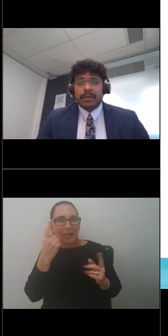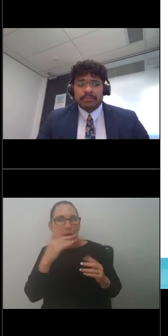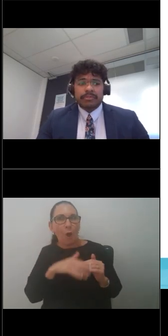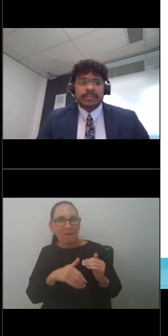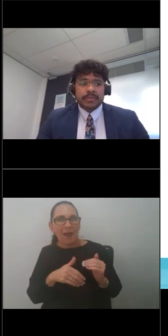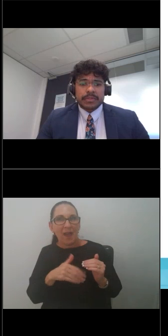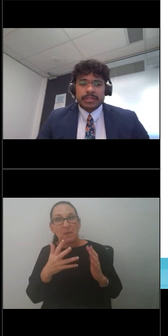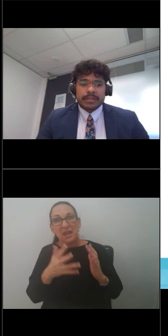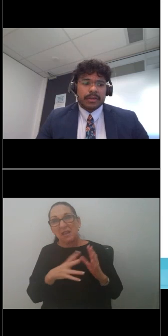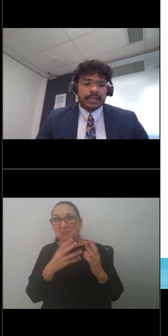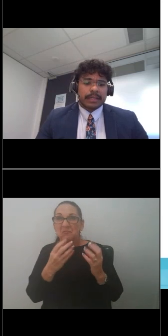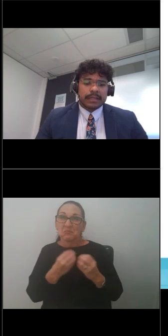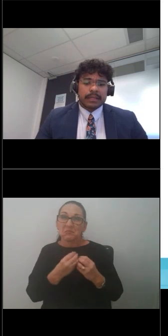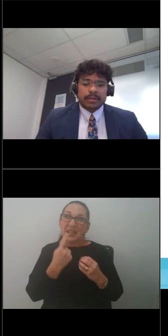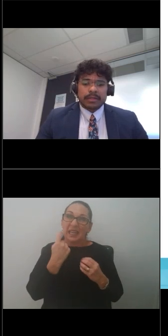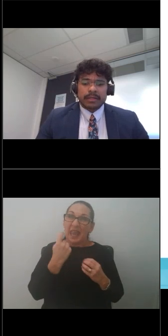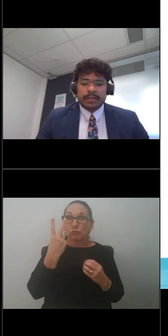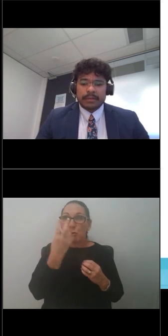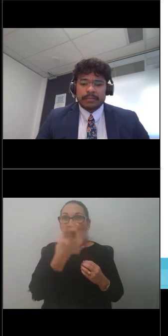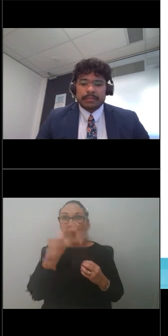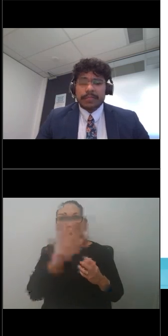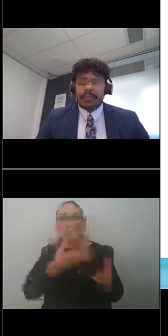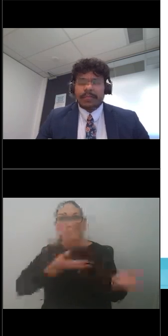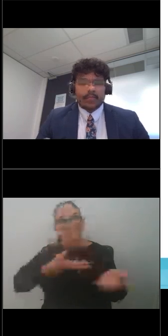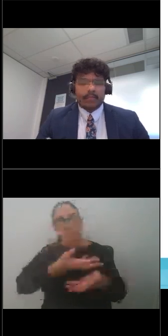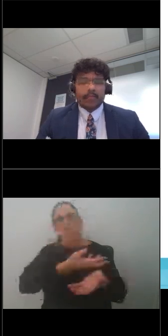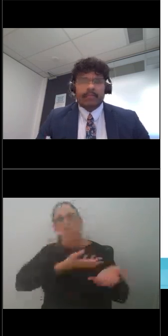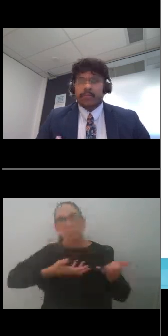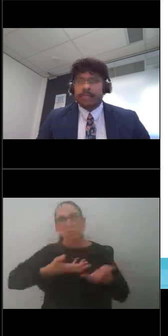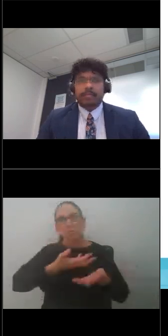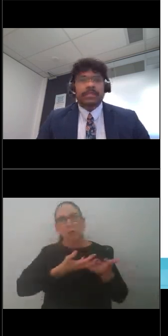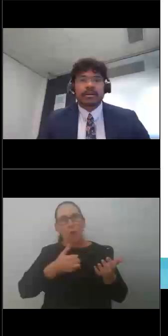hour conference which usually they don't take that long um and by the end of it he was able to tell